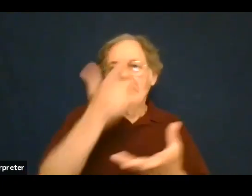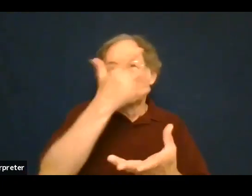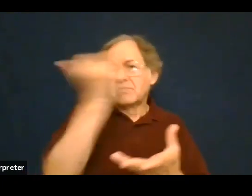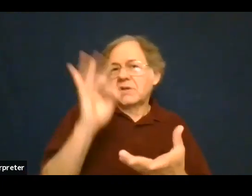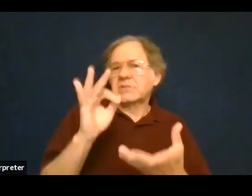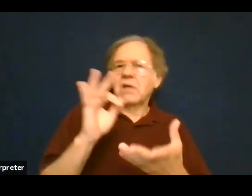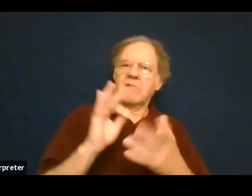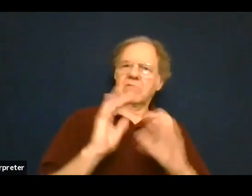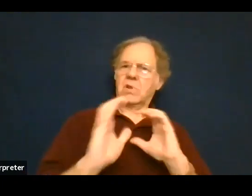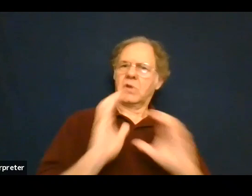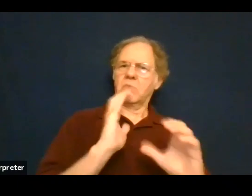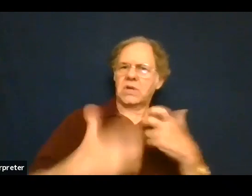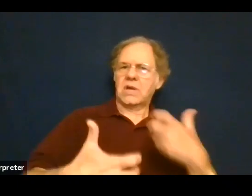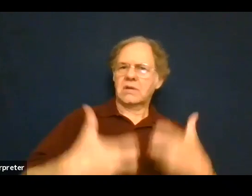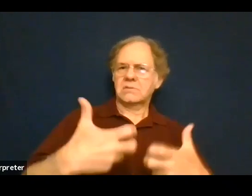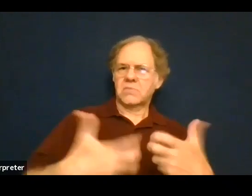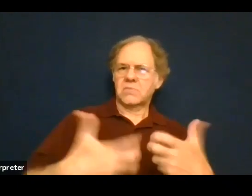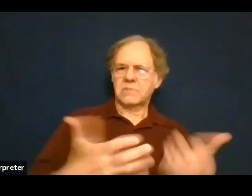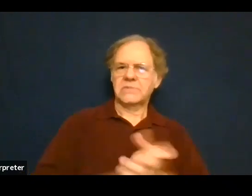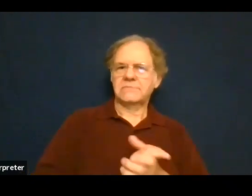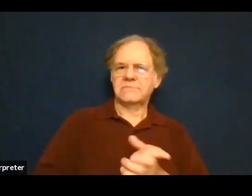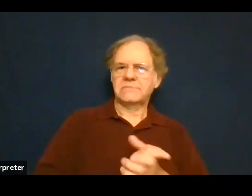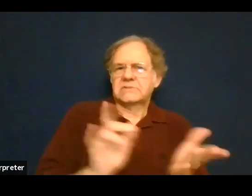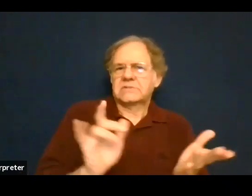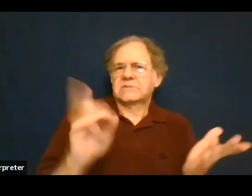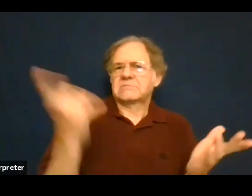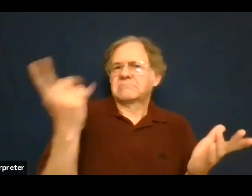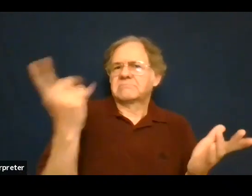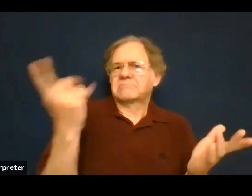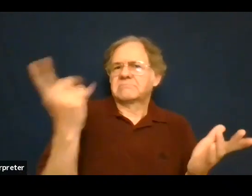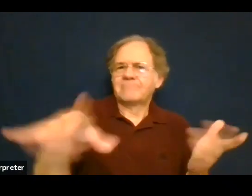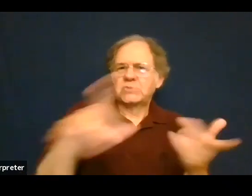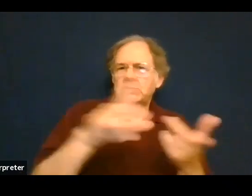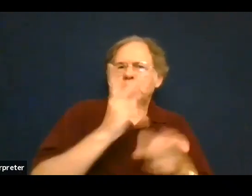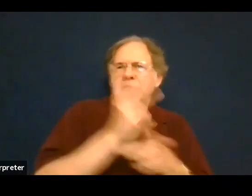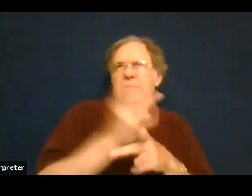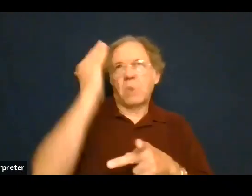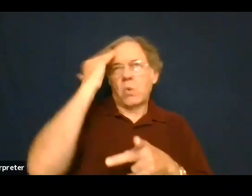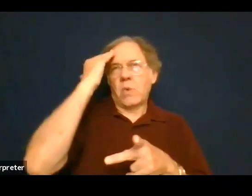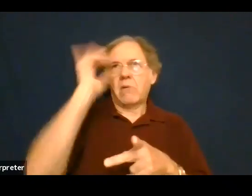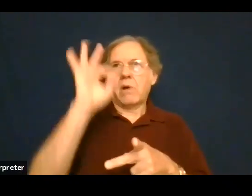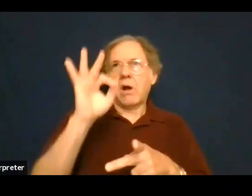So just something to be aware of from a patient's standpoint.